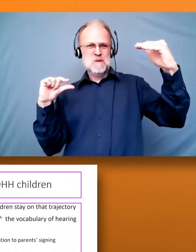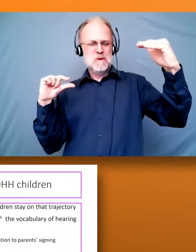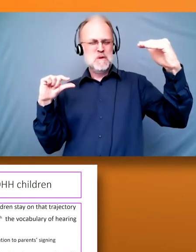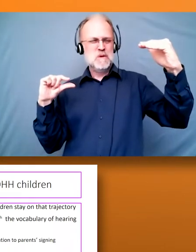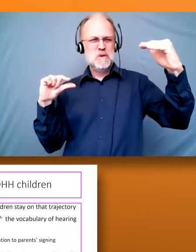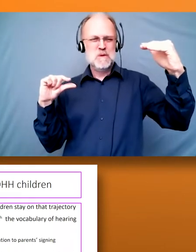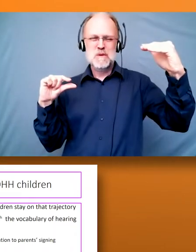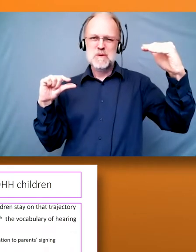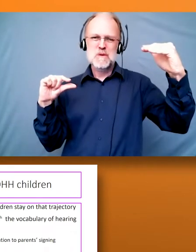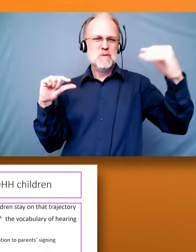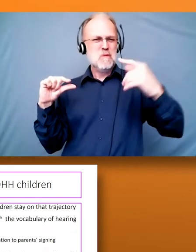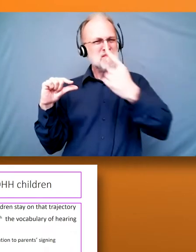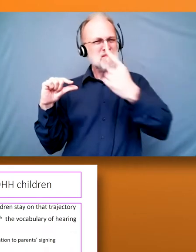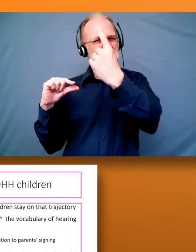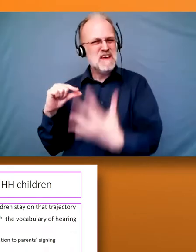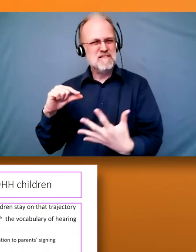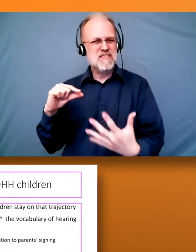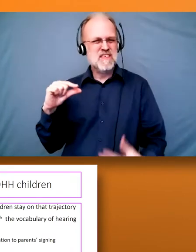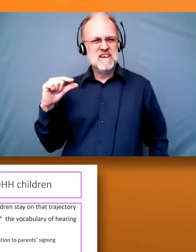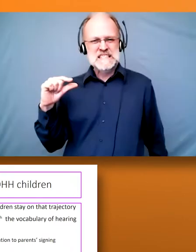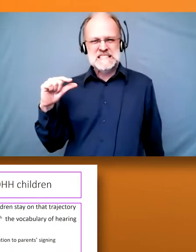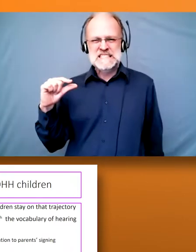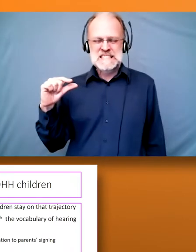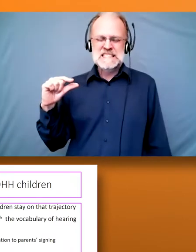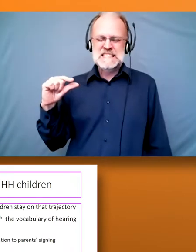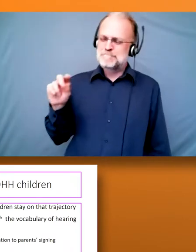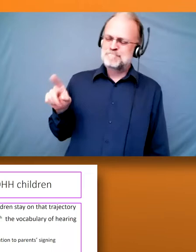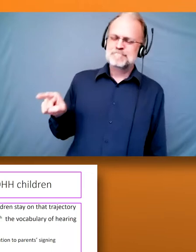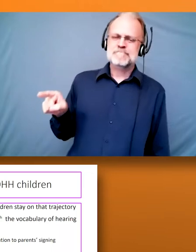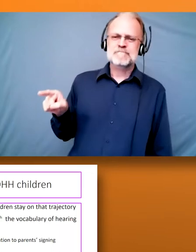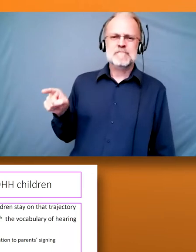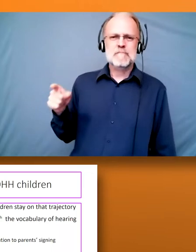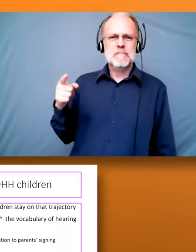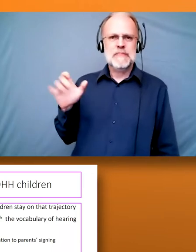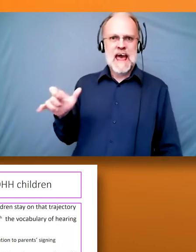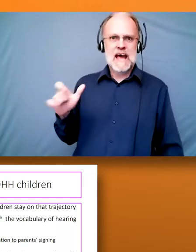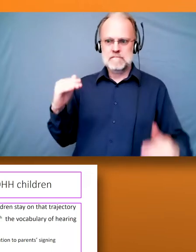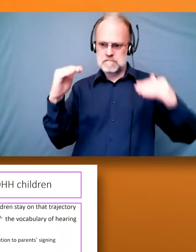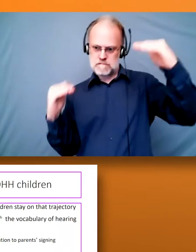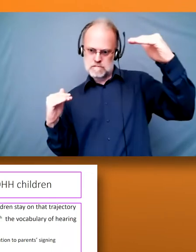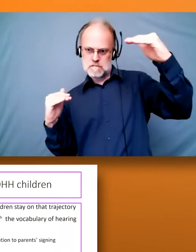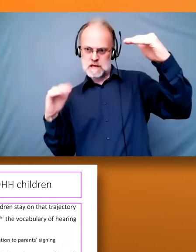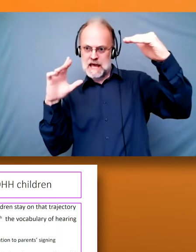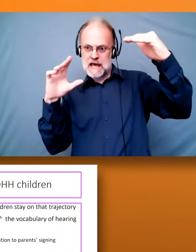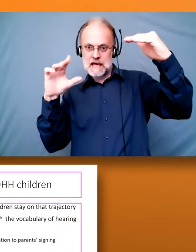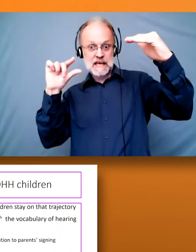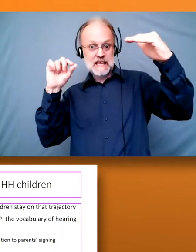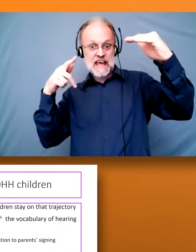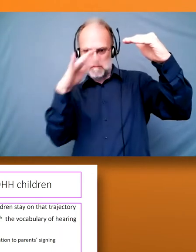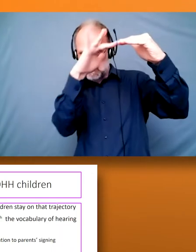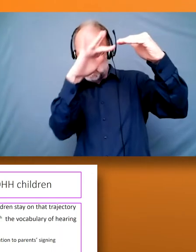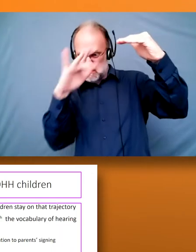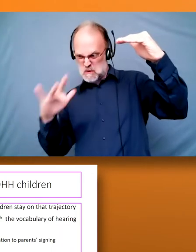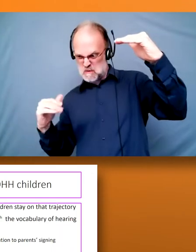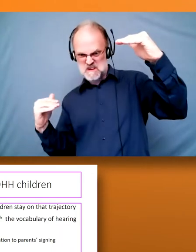And that's really concerning because that gap doesn't seem to close.